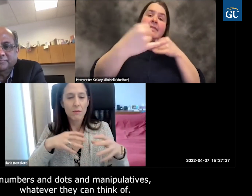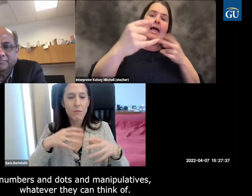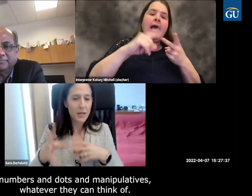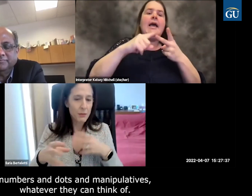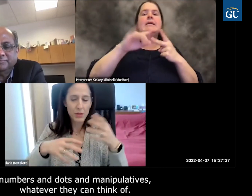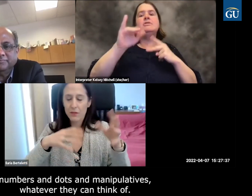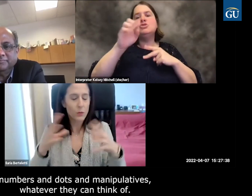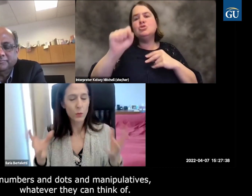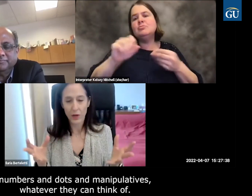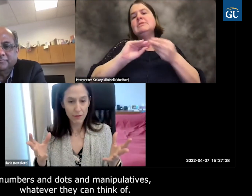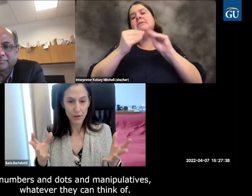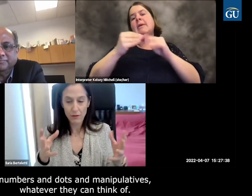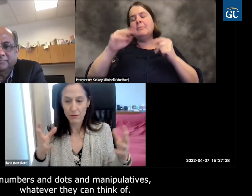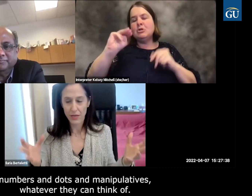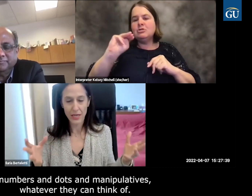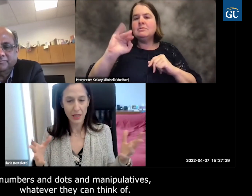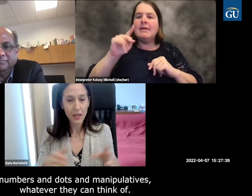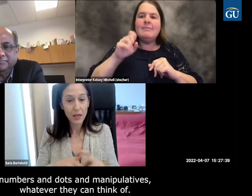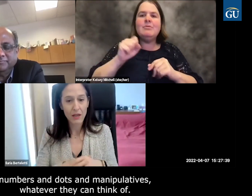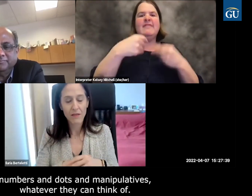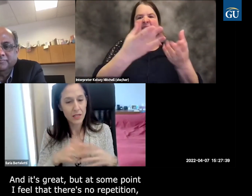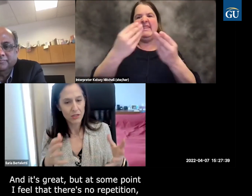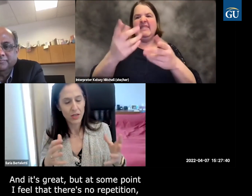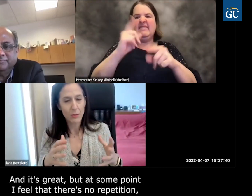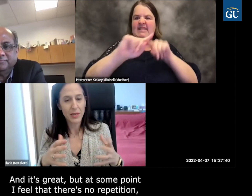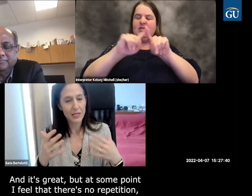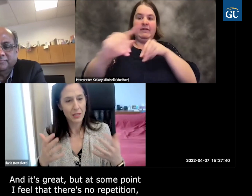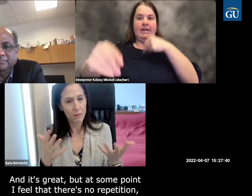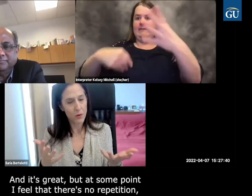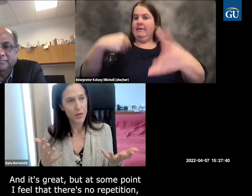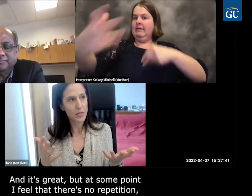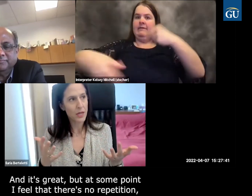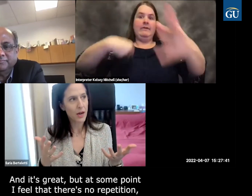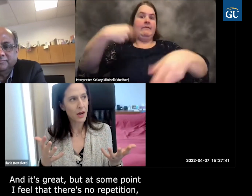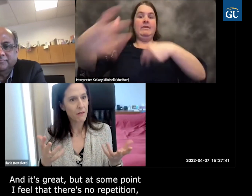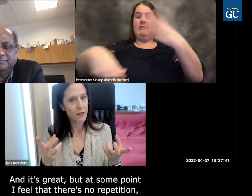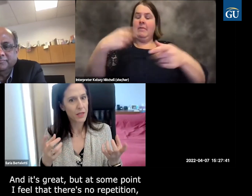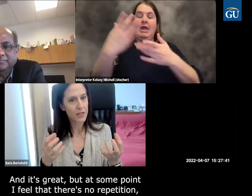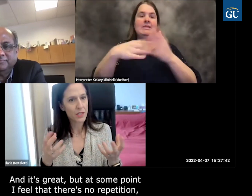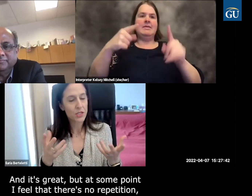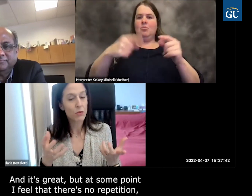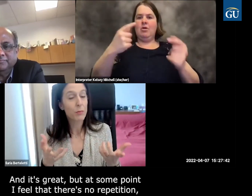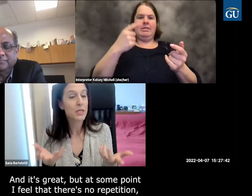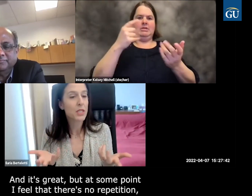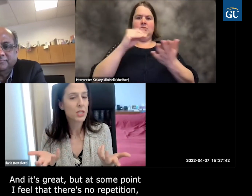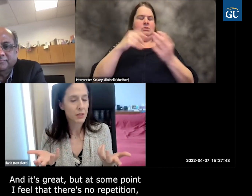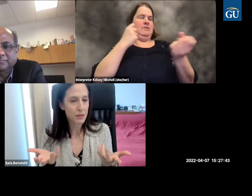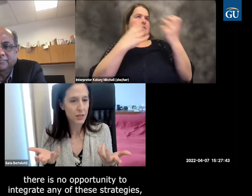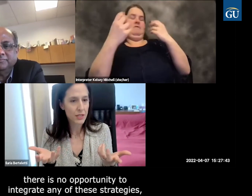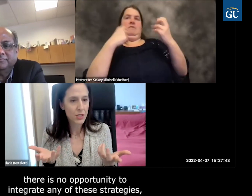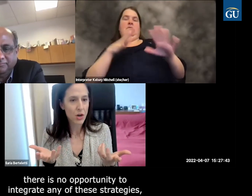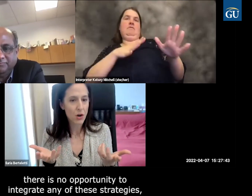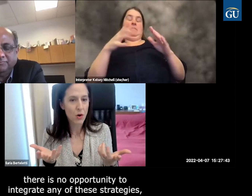manipulatives whatever they can think of and it's great but at some point i feel